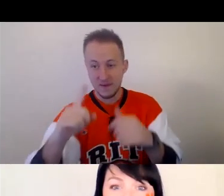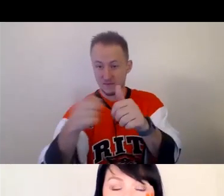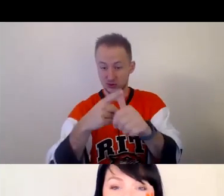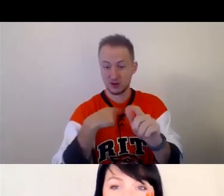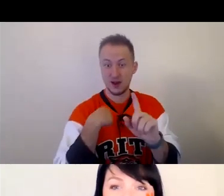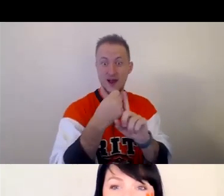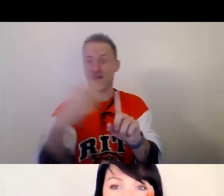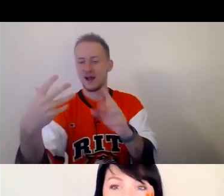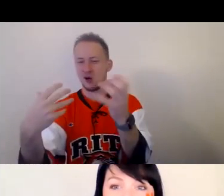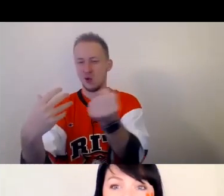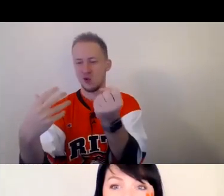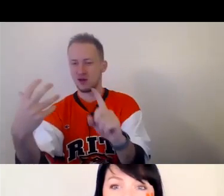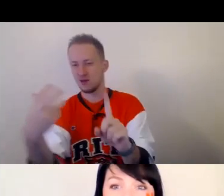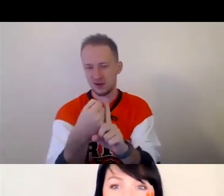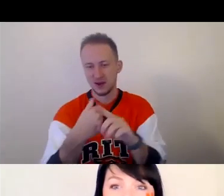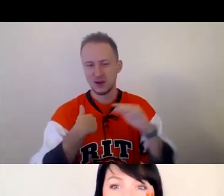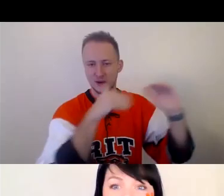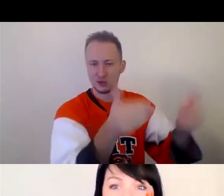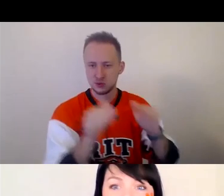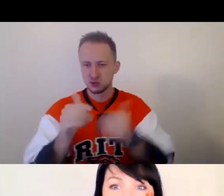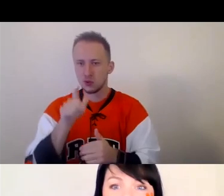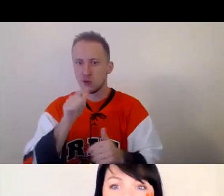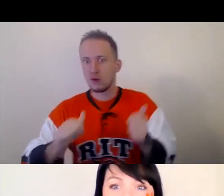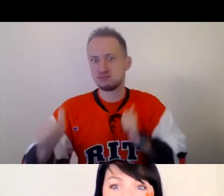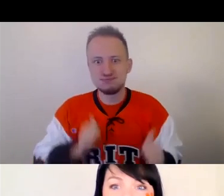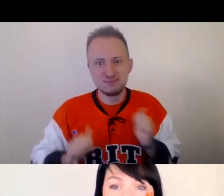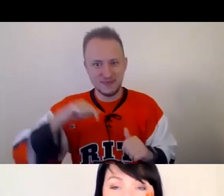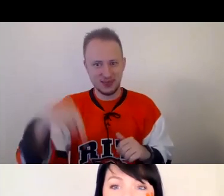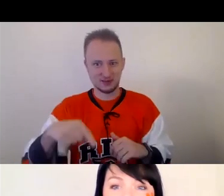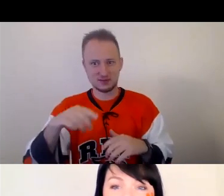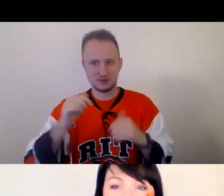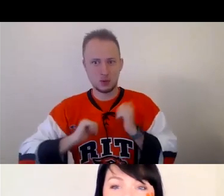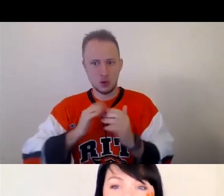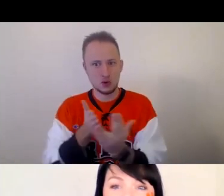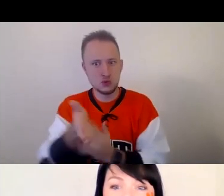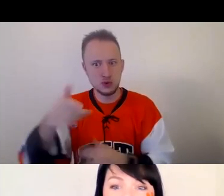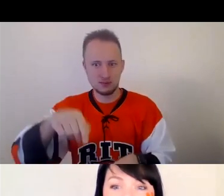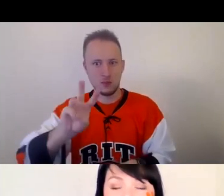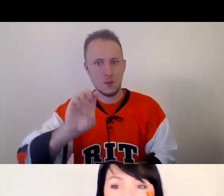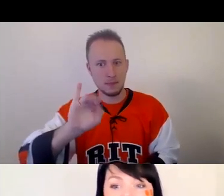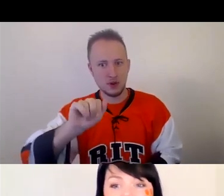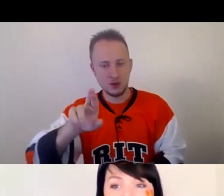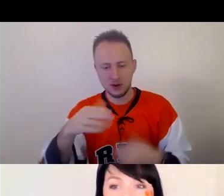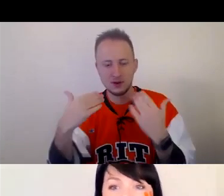Before I really get in-depth on what we're doing for this entertainment, I want to introduce our actors on this webinar.